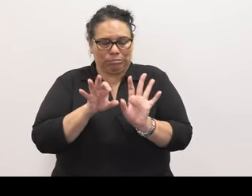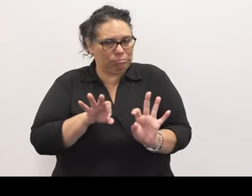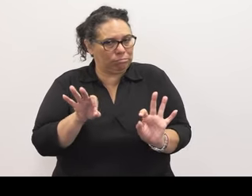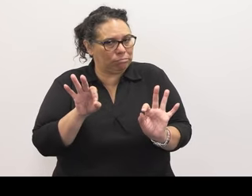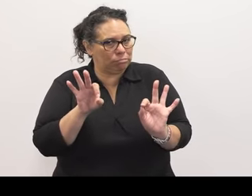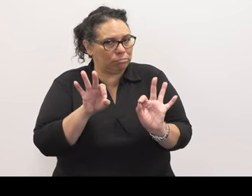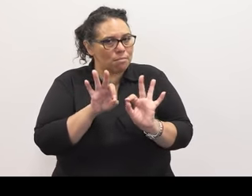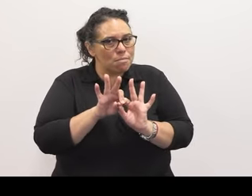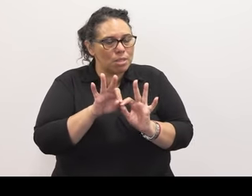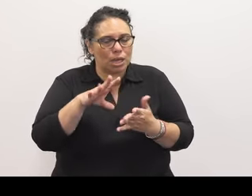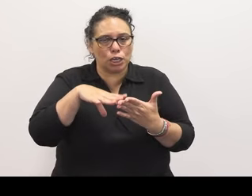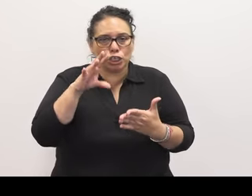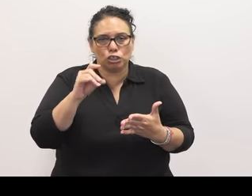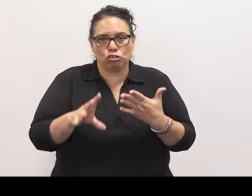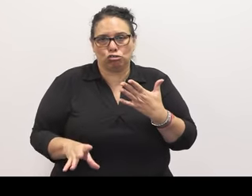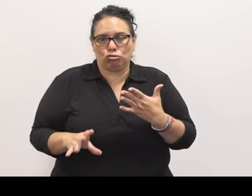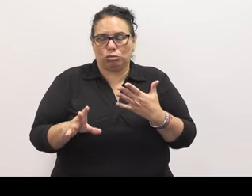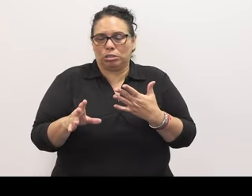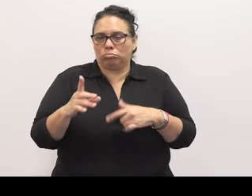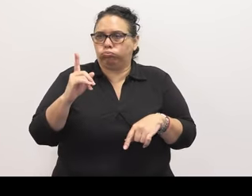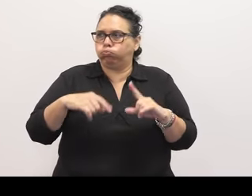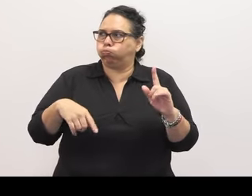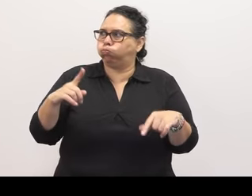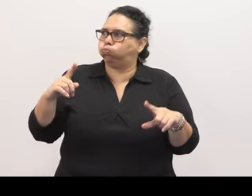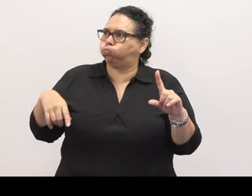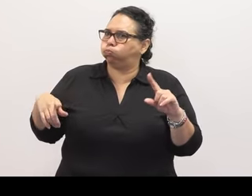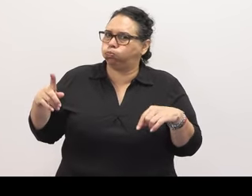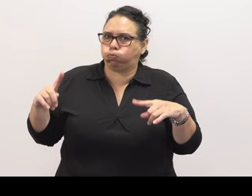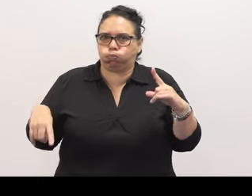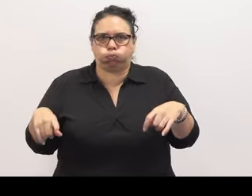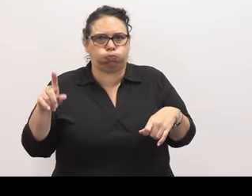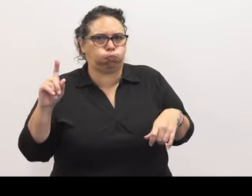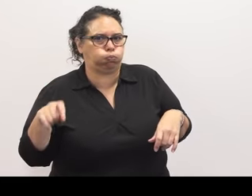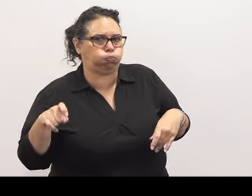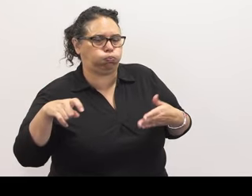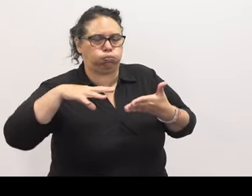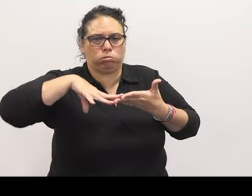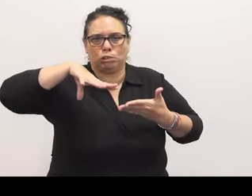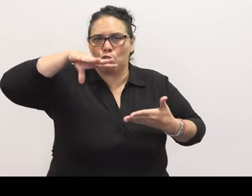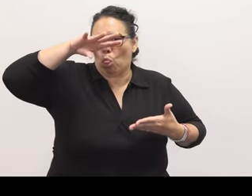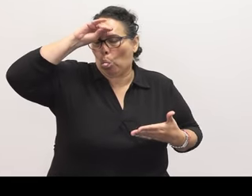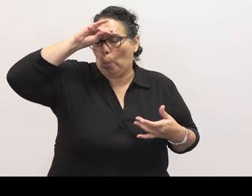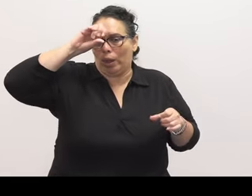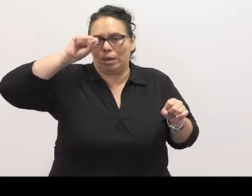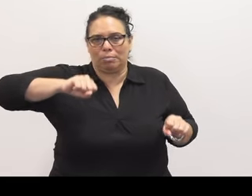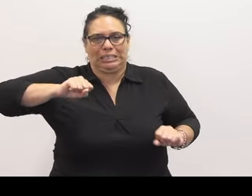who come in with diverse needs, learning abilities are really getting that foundation